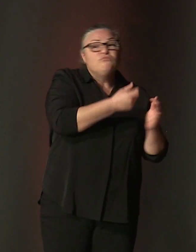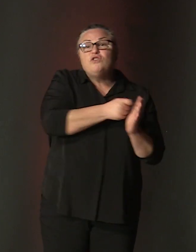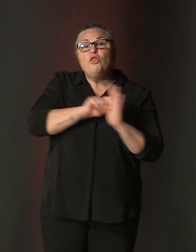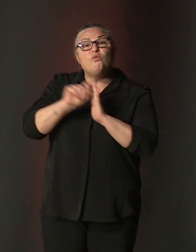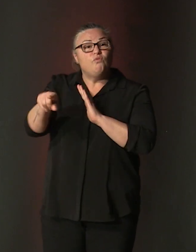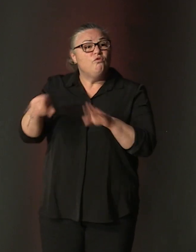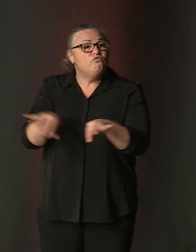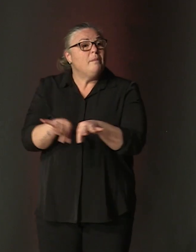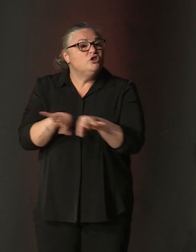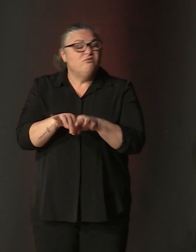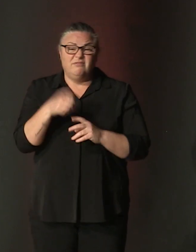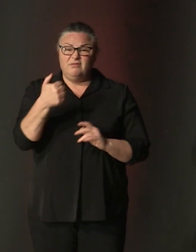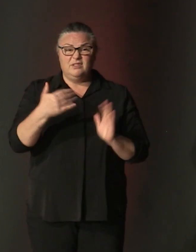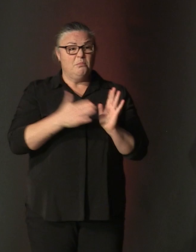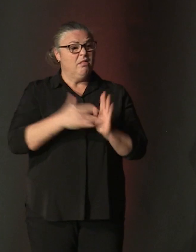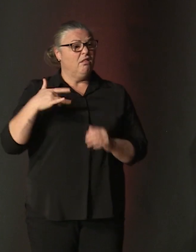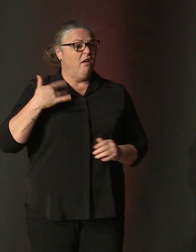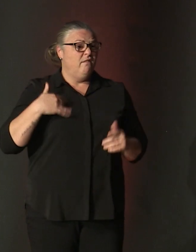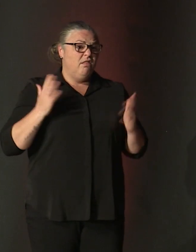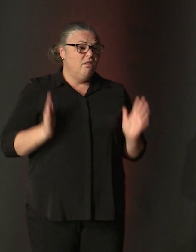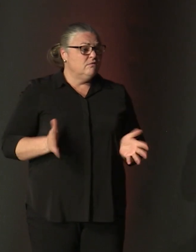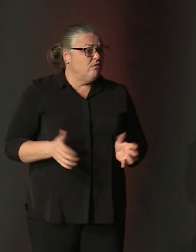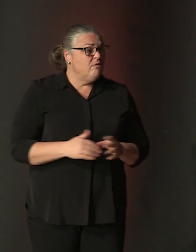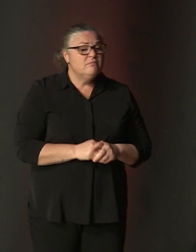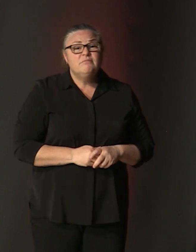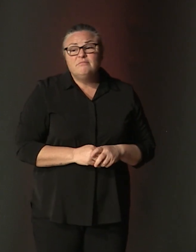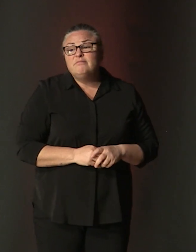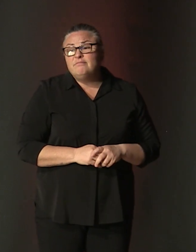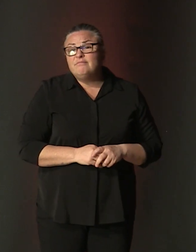It's no surprise, then, that we find plastic waste everywhere on our planet,